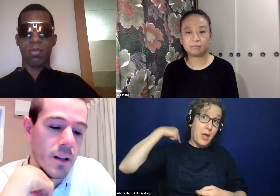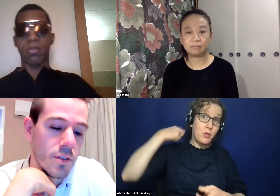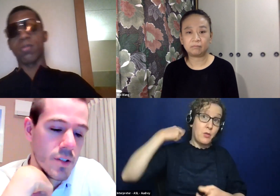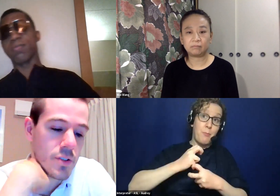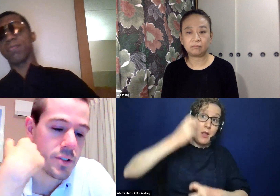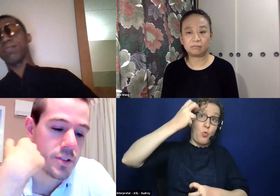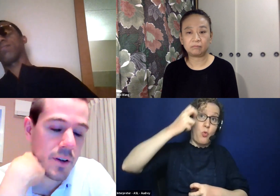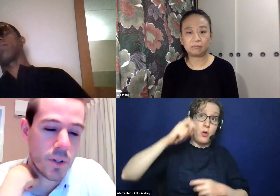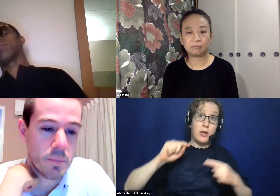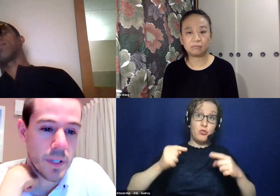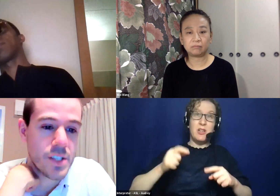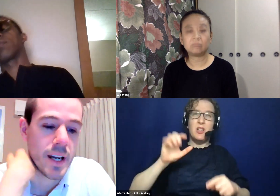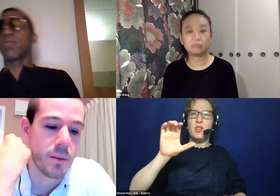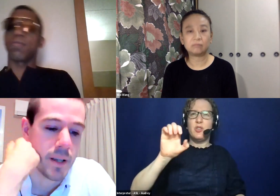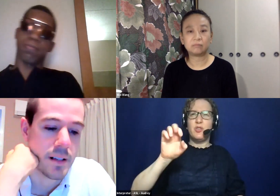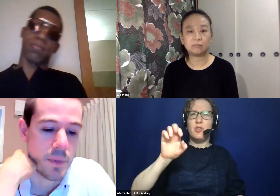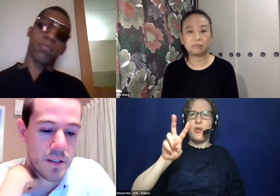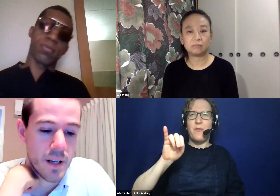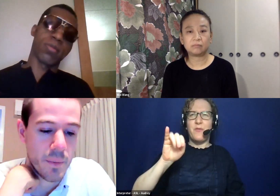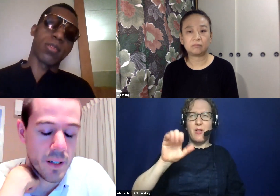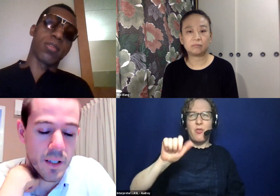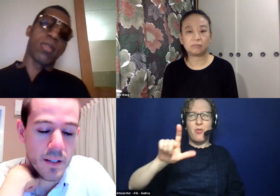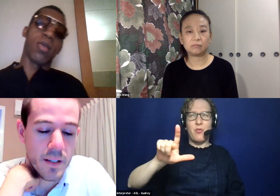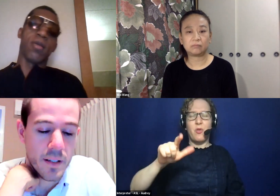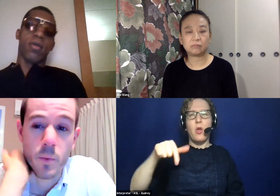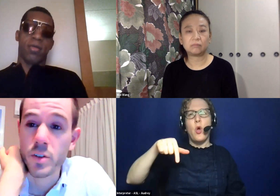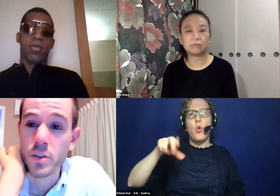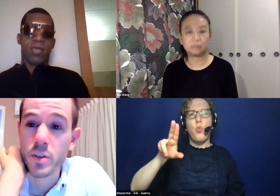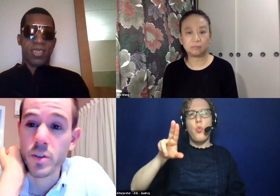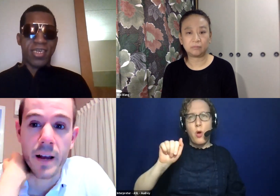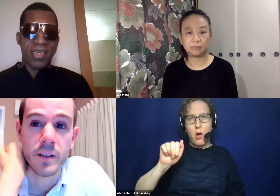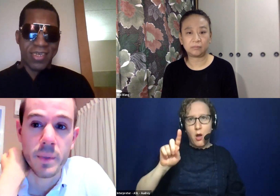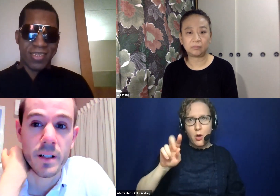spinal cord injury so have quadriplegia. That basically means I'm a wheelchair user.